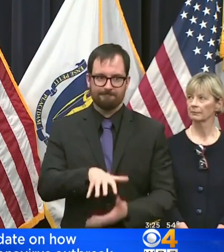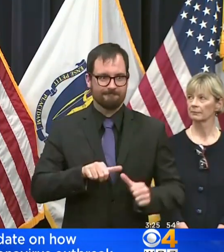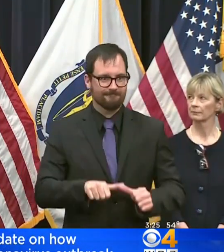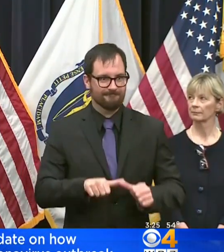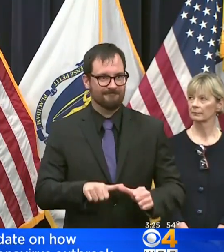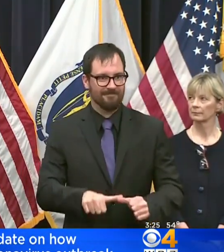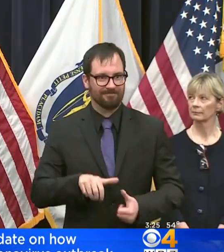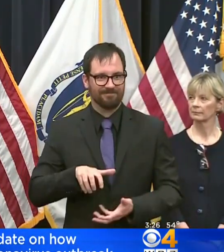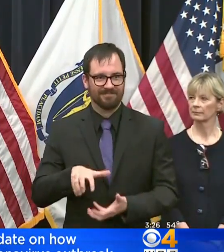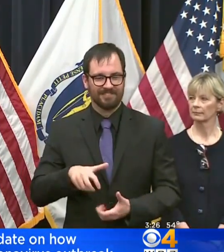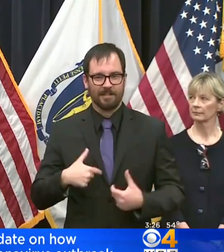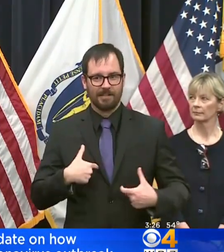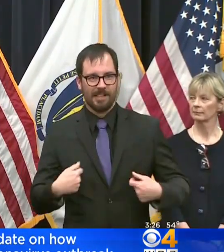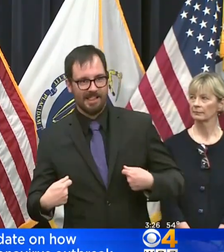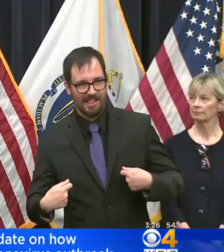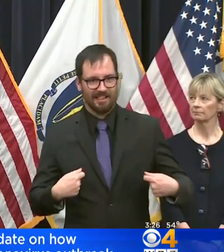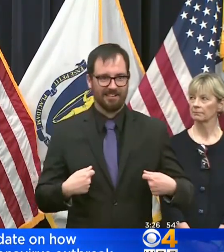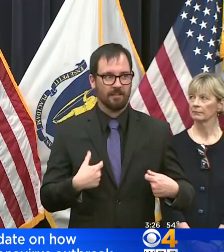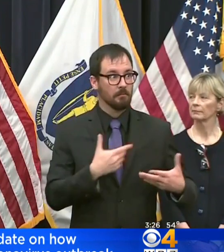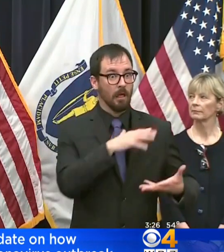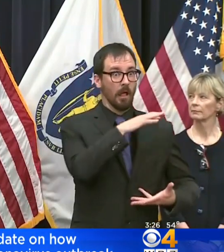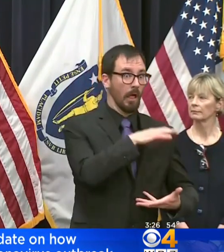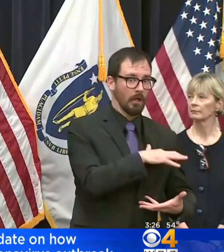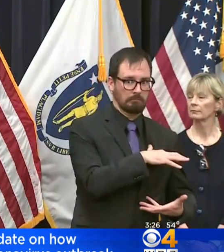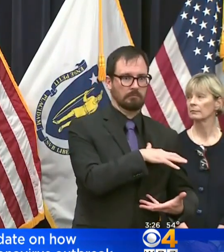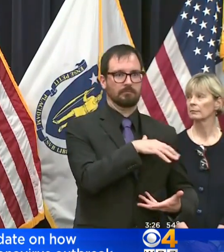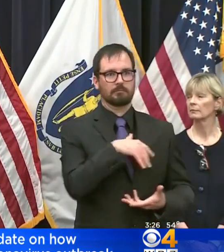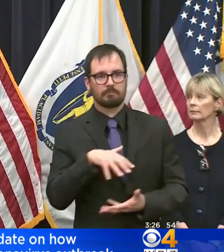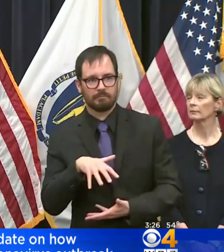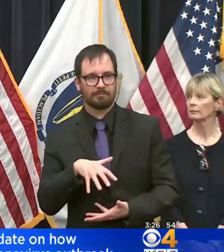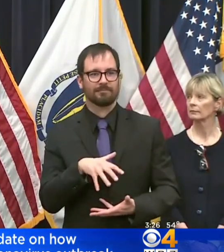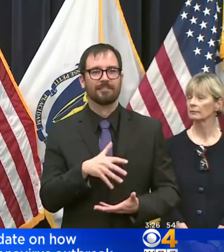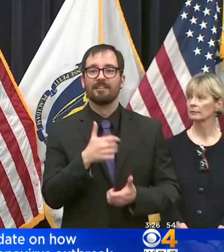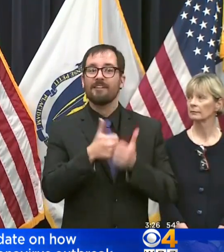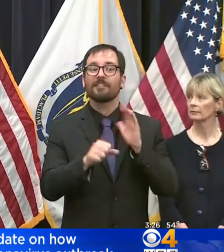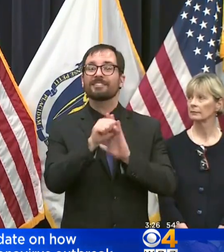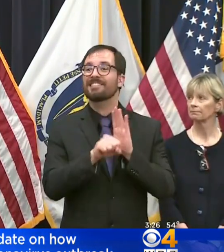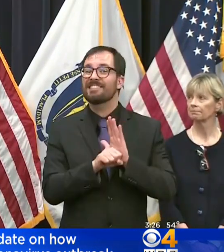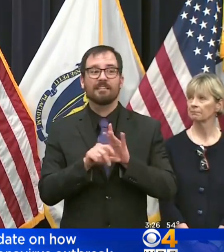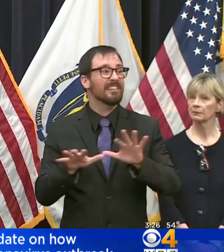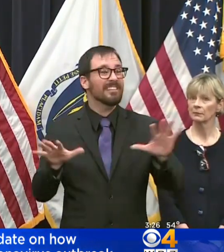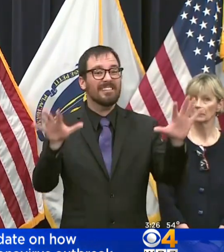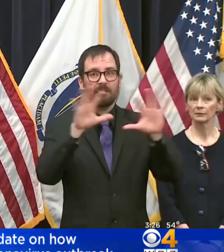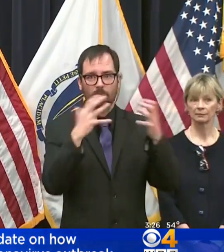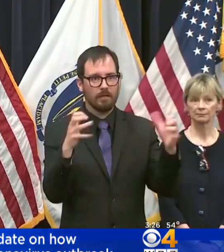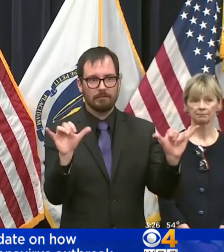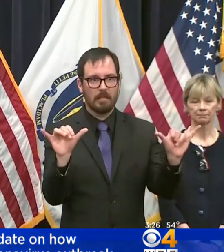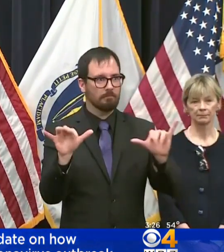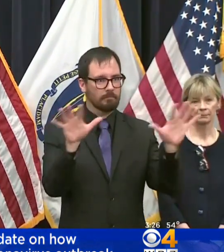MAKING SURE WE HAVE THE SUPPLY THAT IS NECESSARY TO DO THE TESTS. THAT IS AN ISSUE HERE.